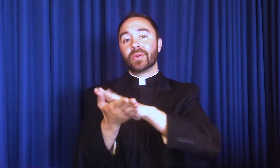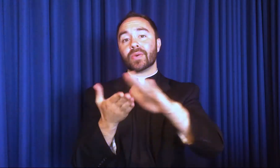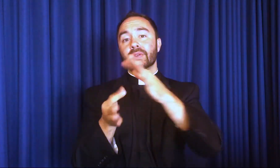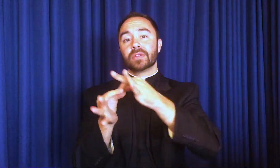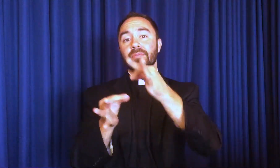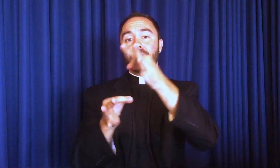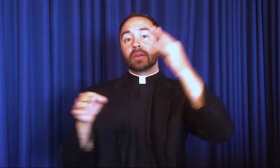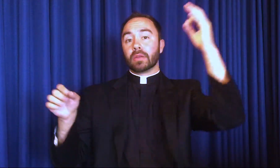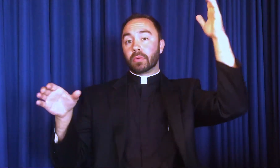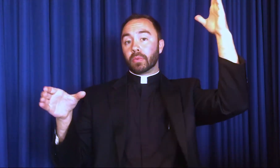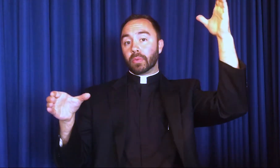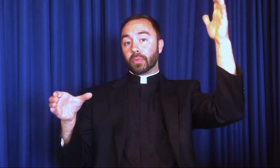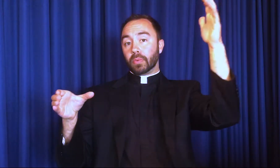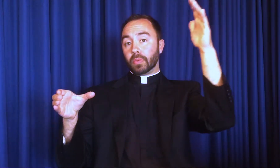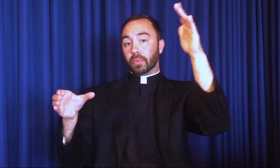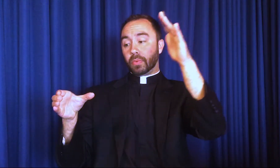is also holy because he sends the Holy